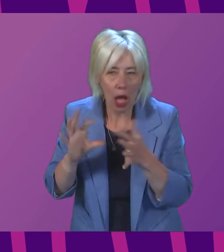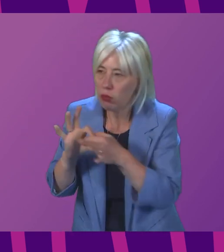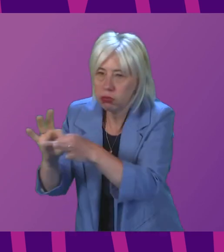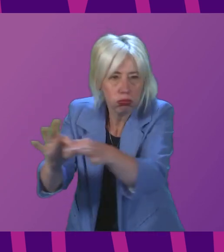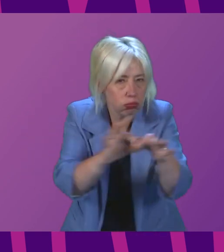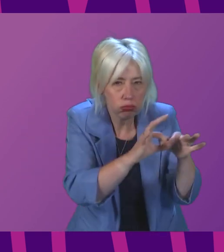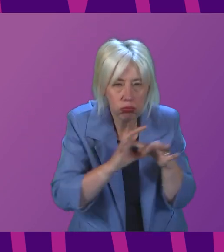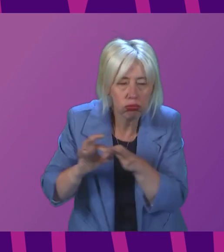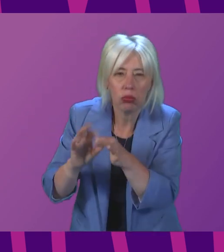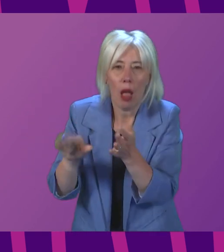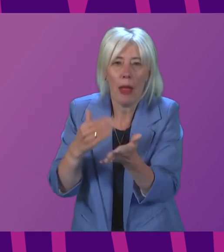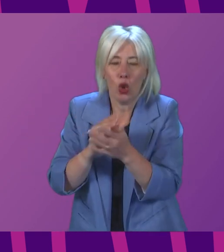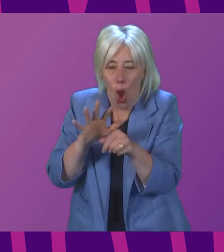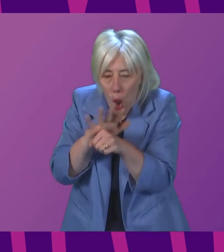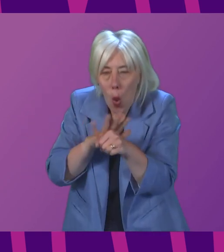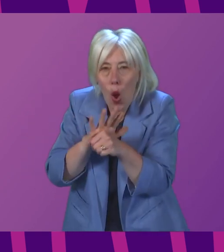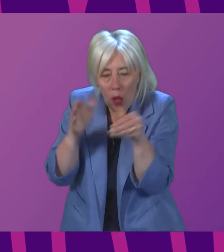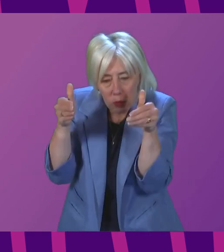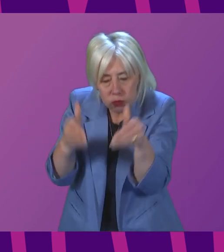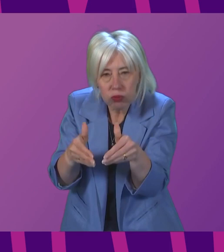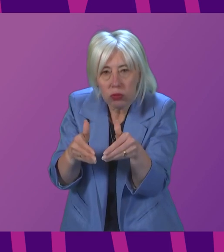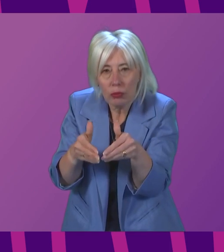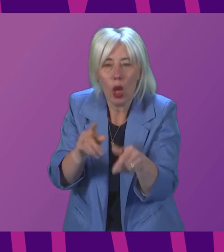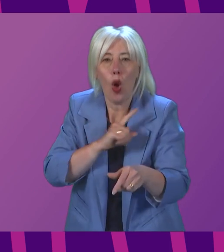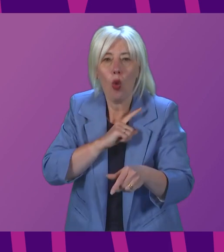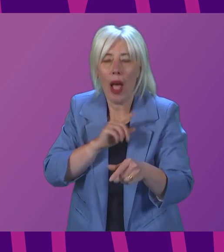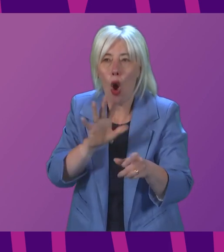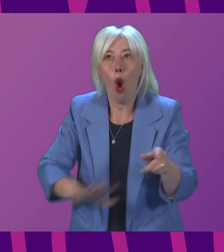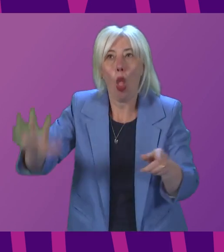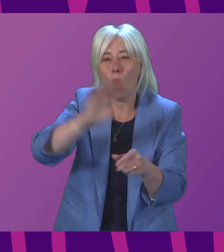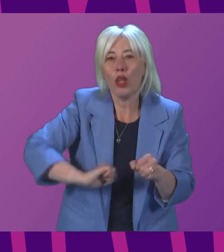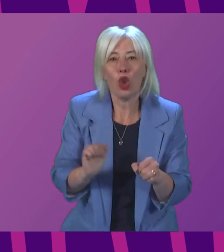a real local focus, because I know that all parts of Scotland are keen to give a warm